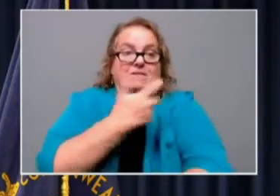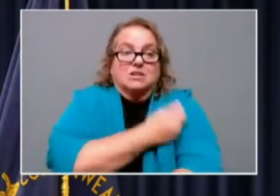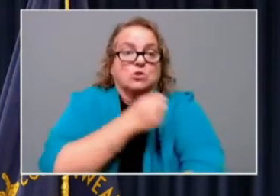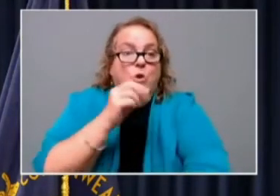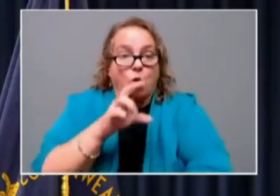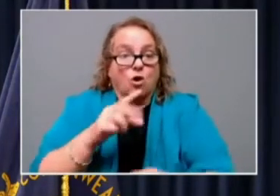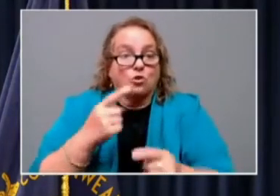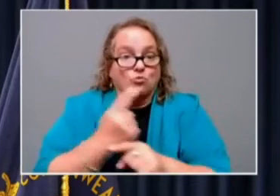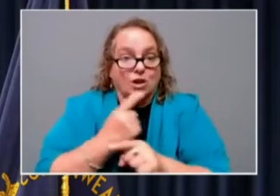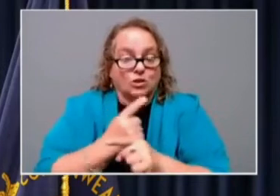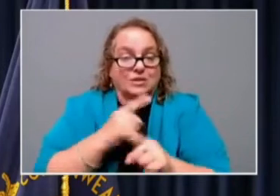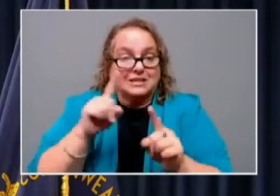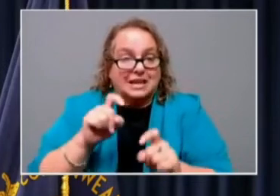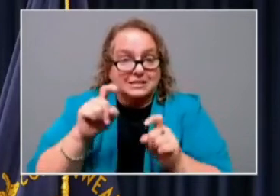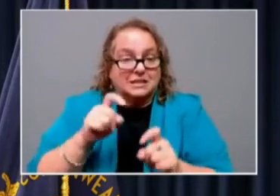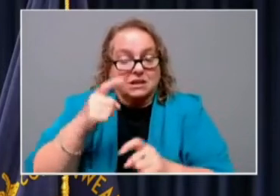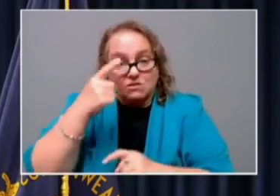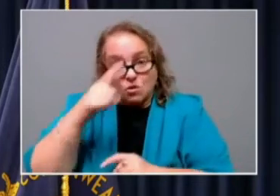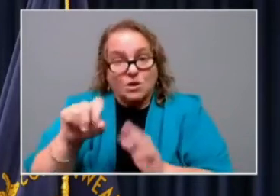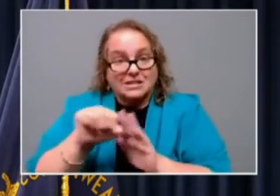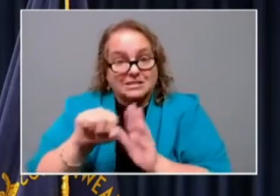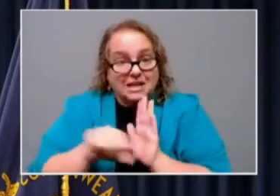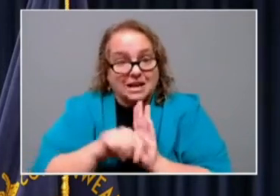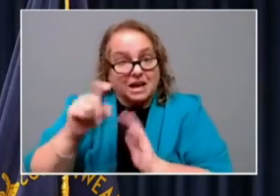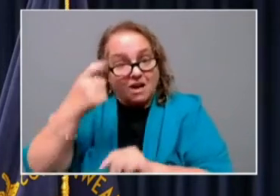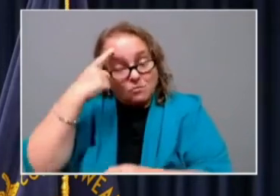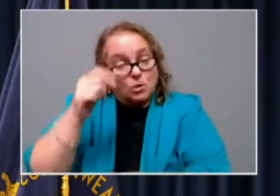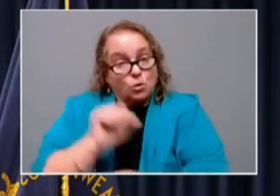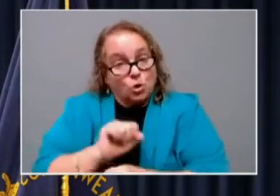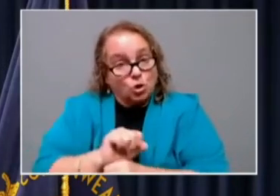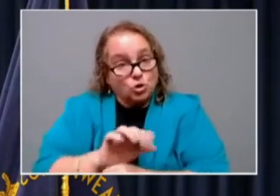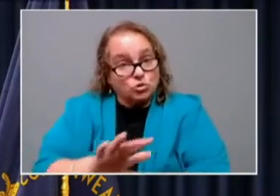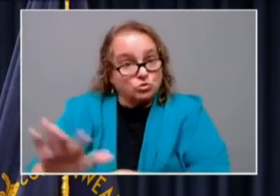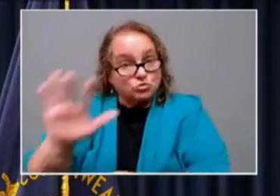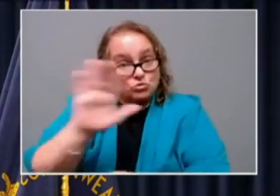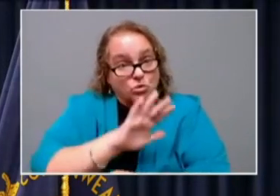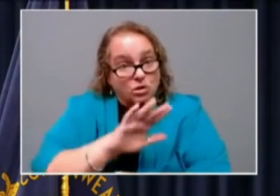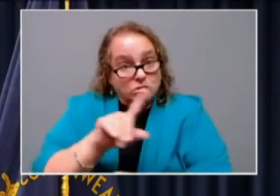for state government workers across the board. And is if you are able to do